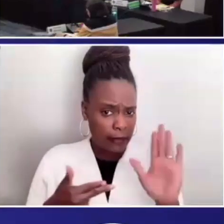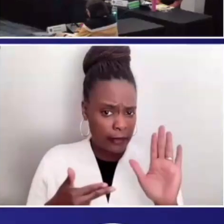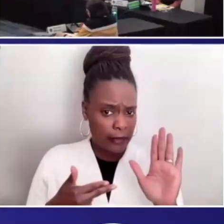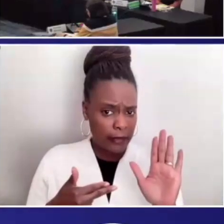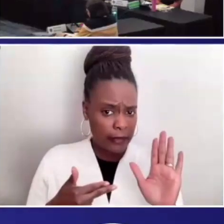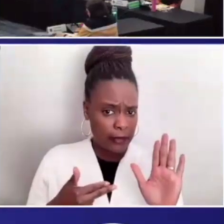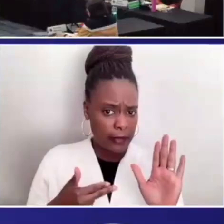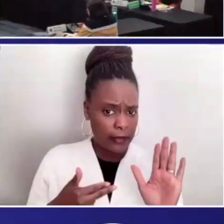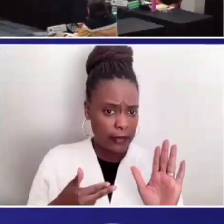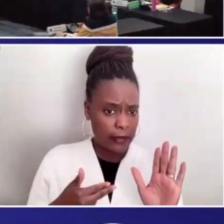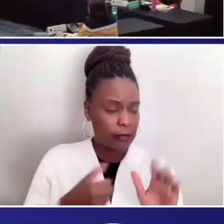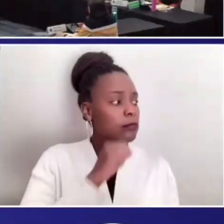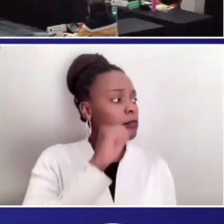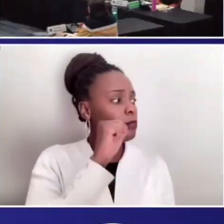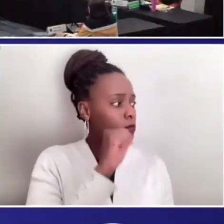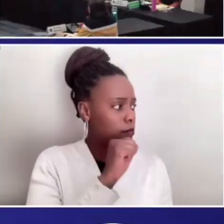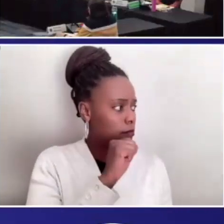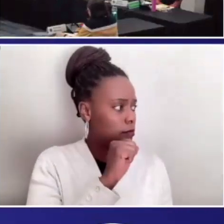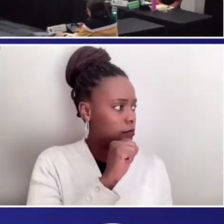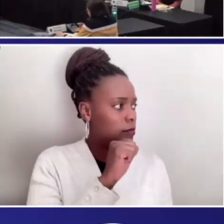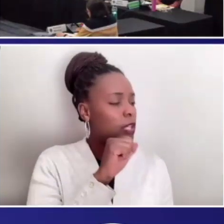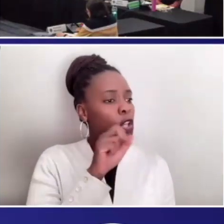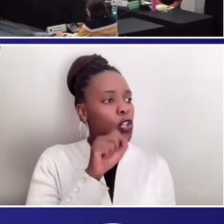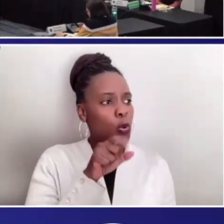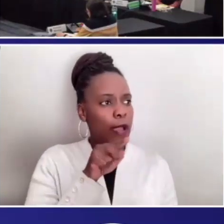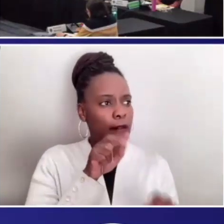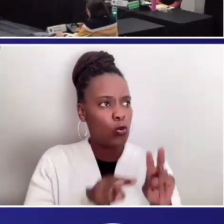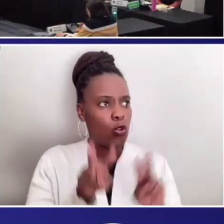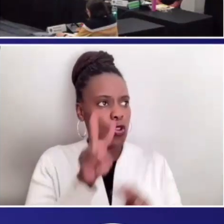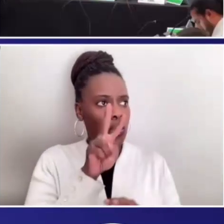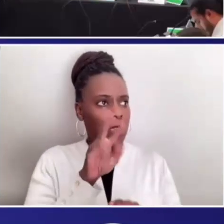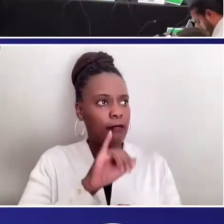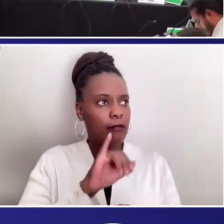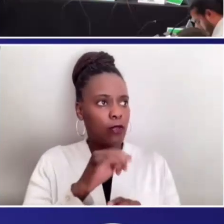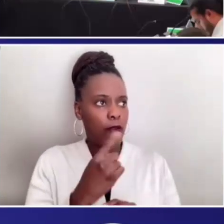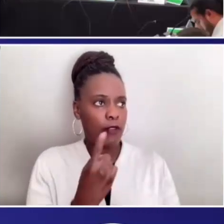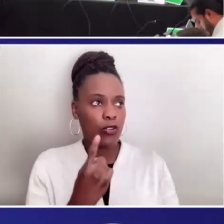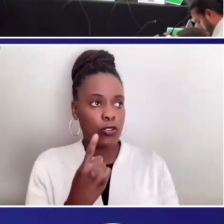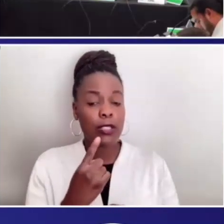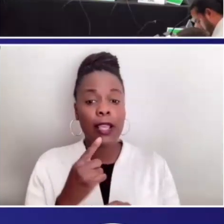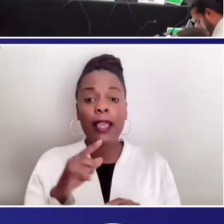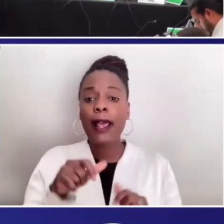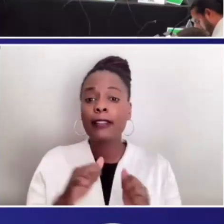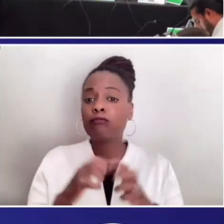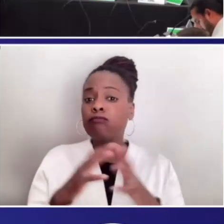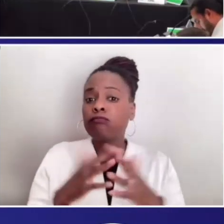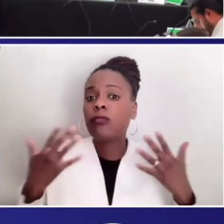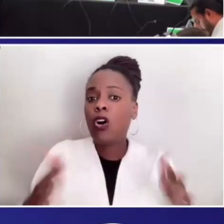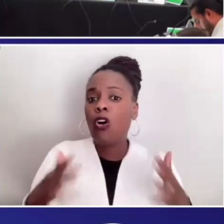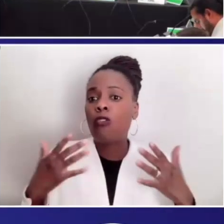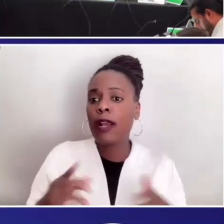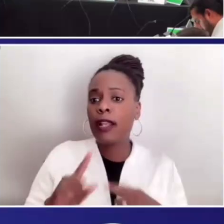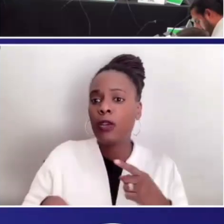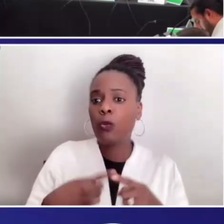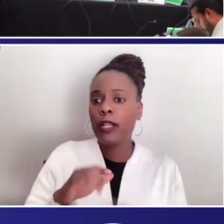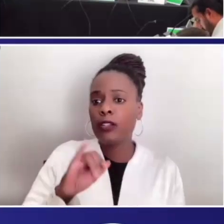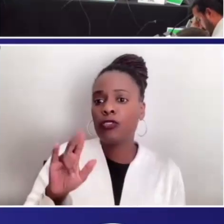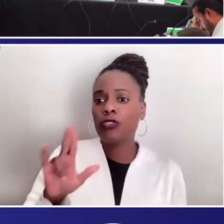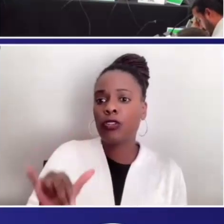I think you do have to look at Romanette one, where it says existed as of July 4, 2025, and for which students received Title